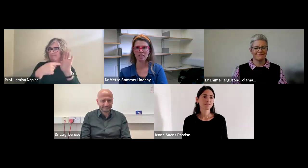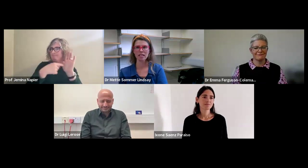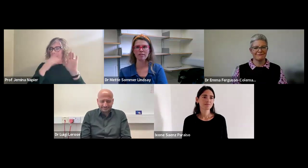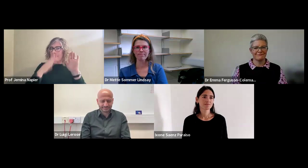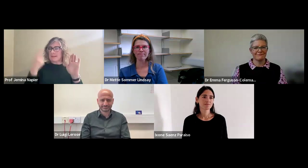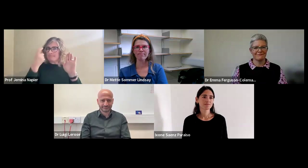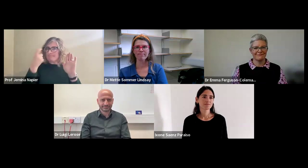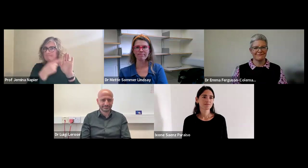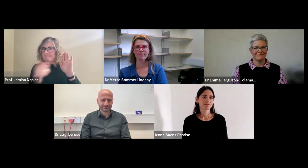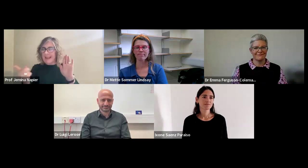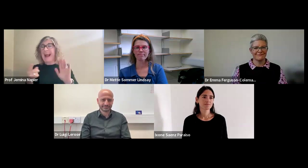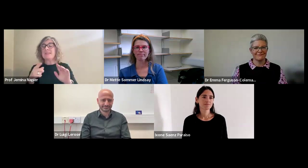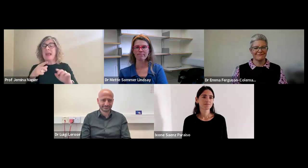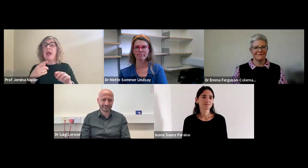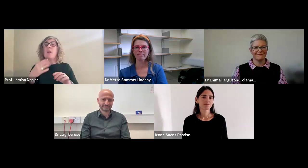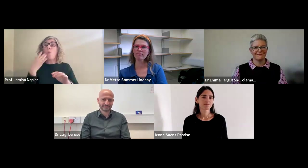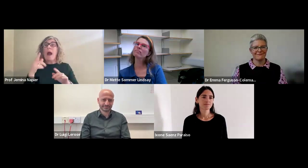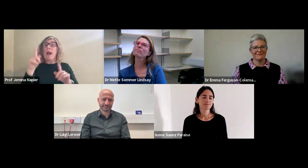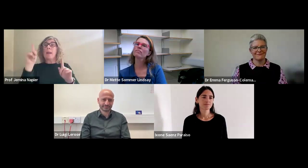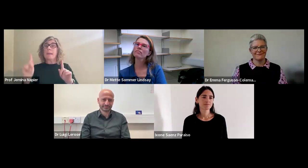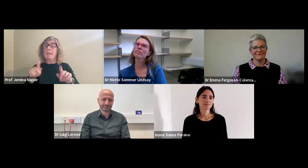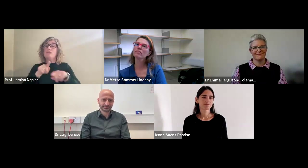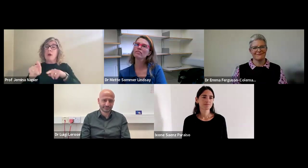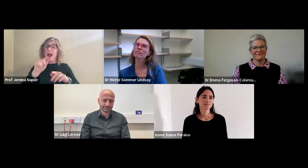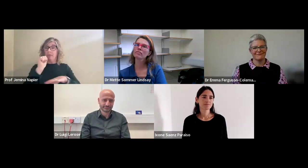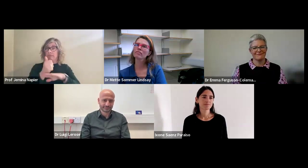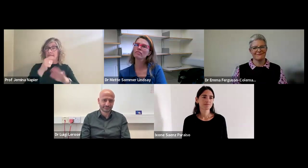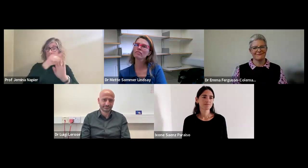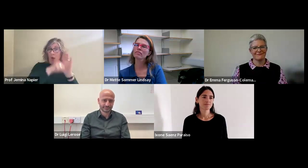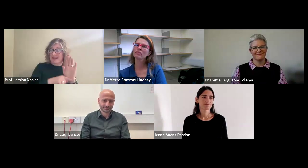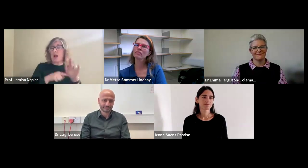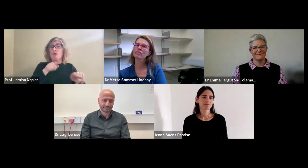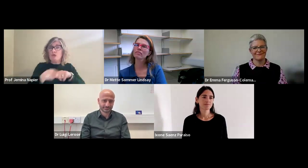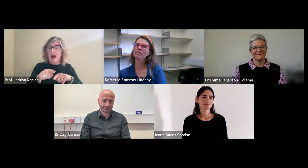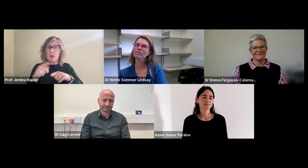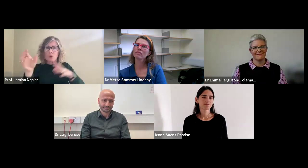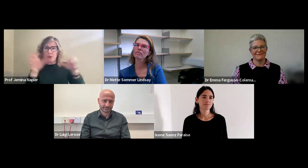we wouldn't need all these policies and all this effort. And when people do set